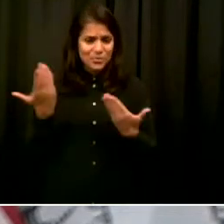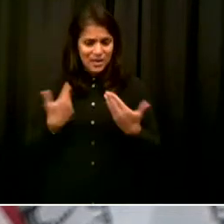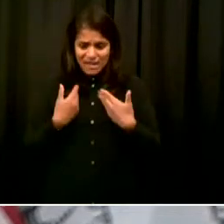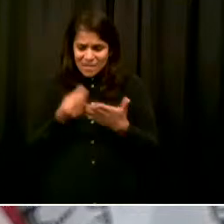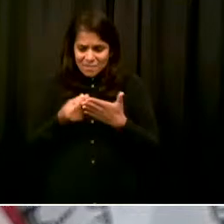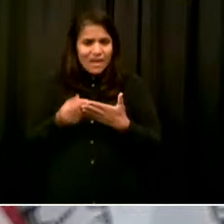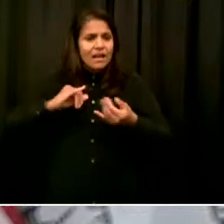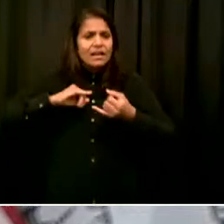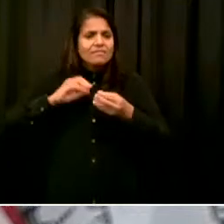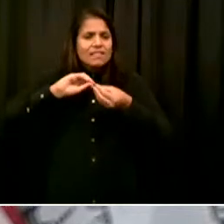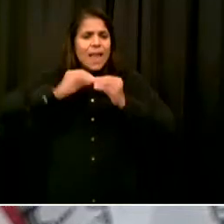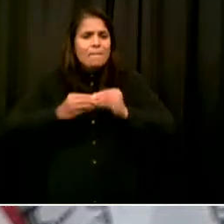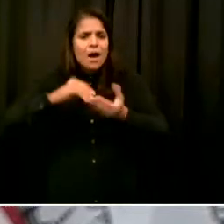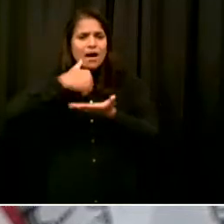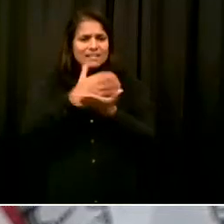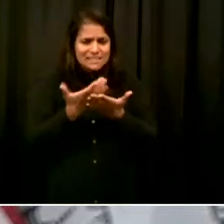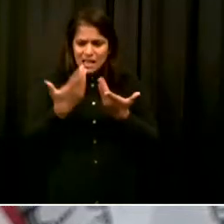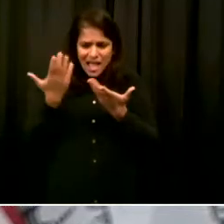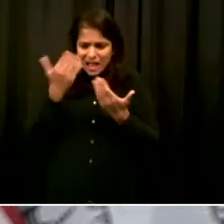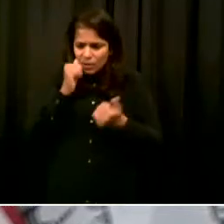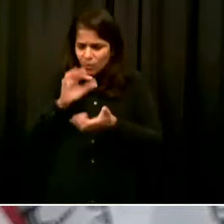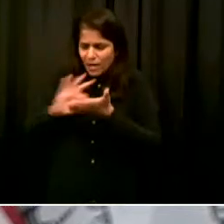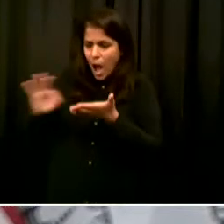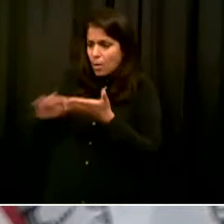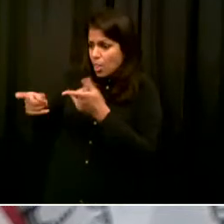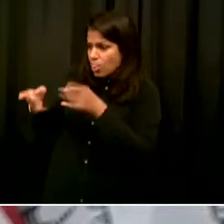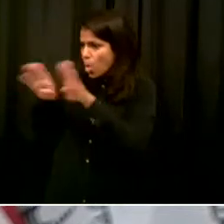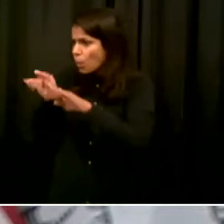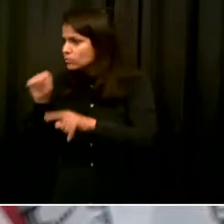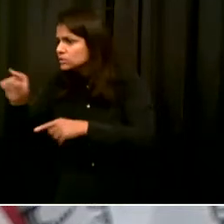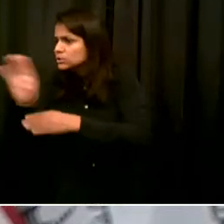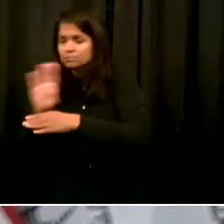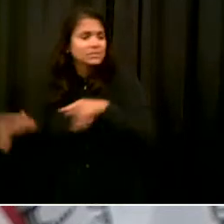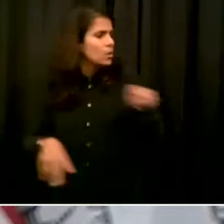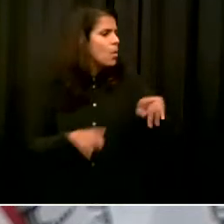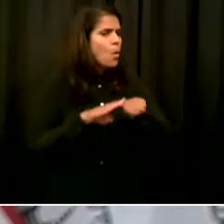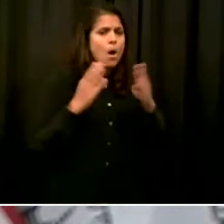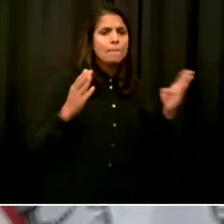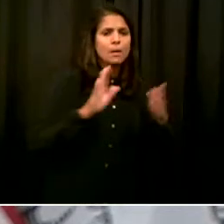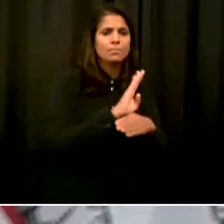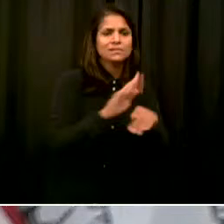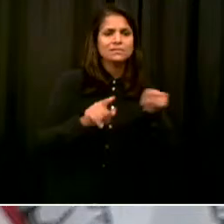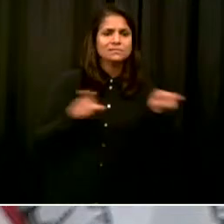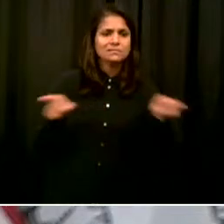THE FINAL OUTCOME BECAUSUSE WE KNOW A LOT OF BUSINESSES WILL MAKE AN ATTEMPT TO COME BACK